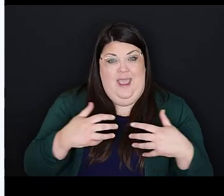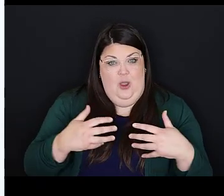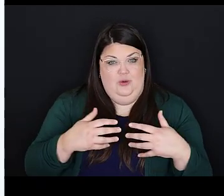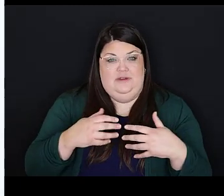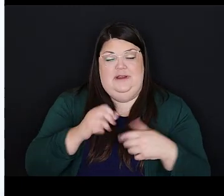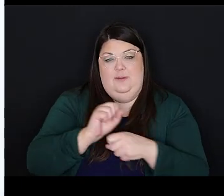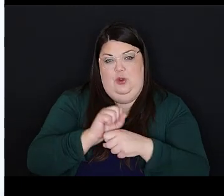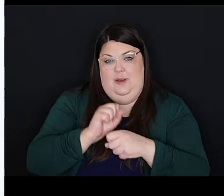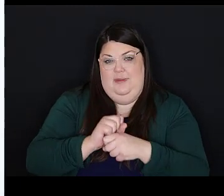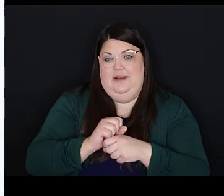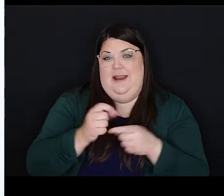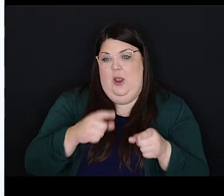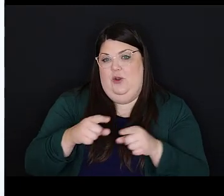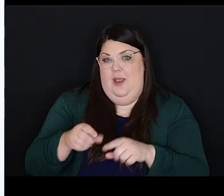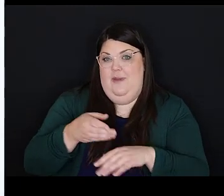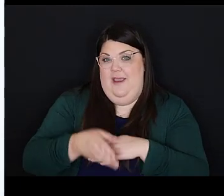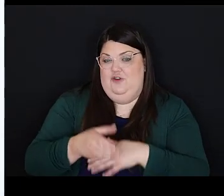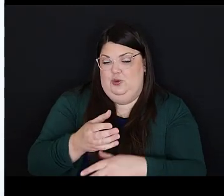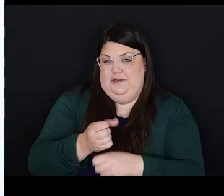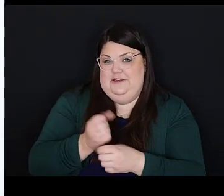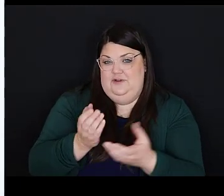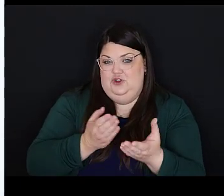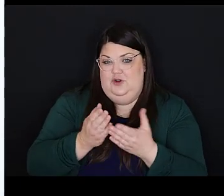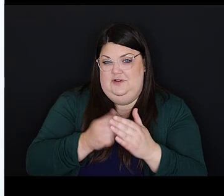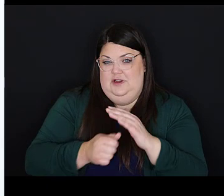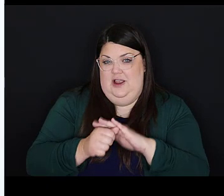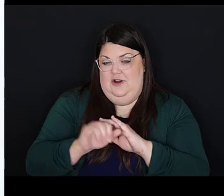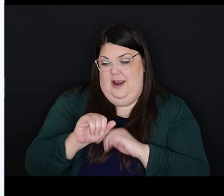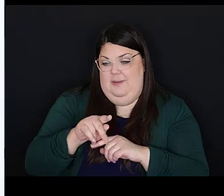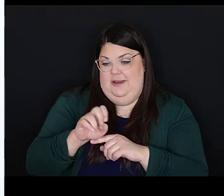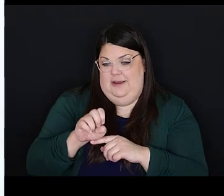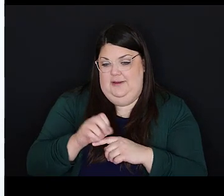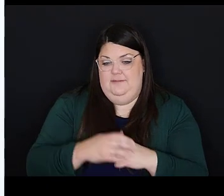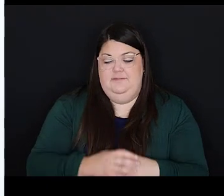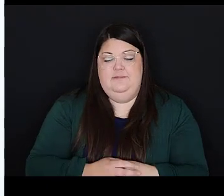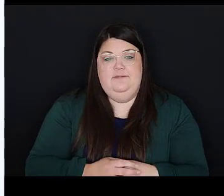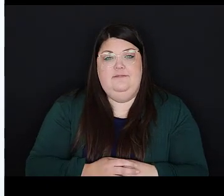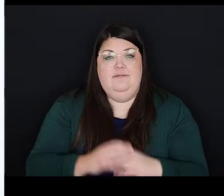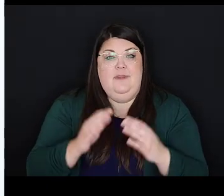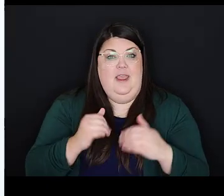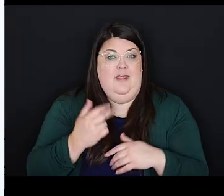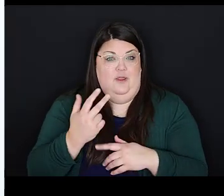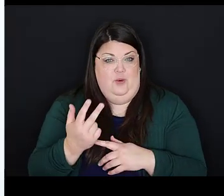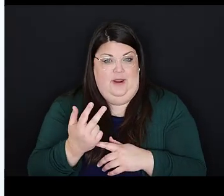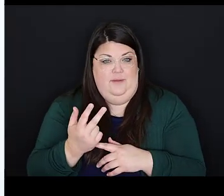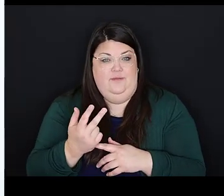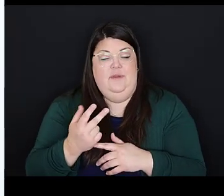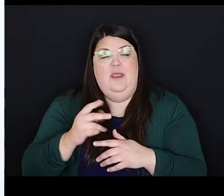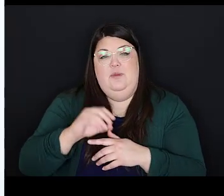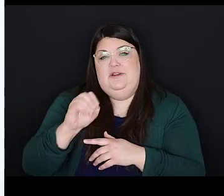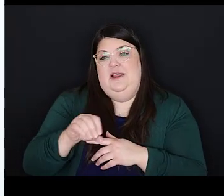employment outcome after receiving services under an IPE. (3) The percentage of individuals who